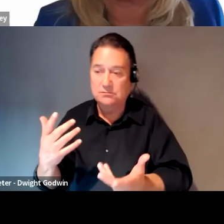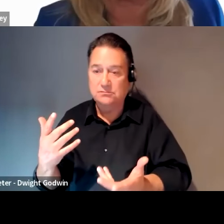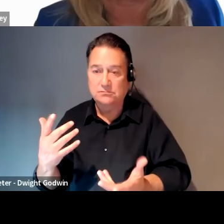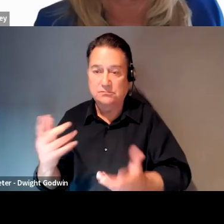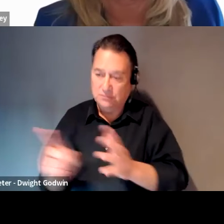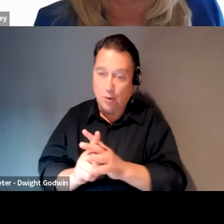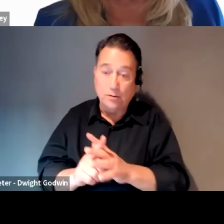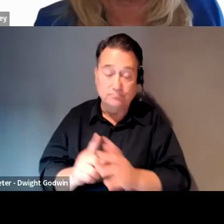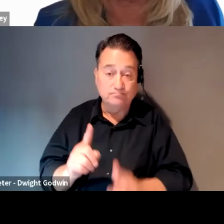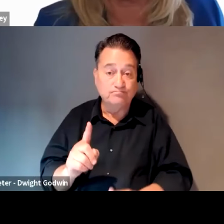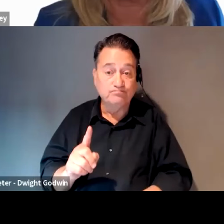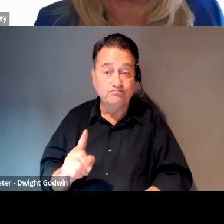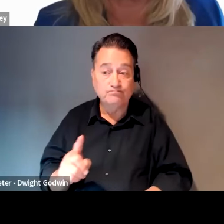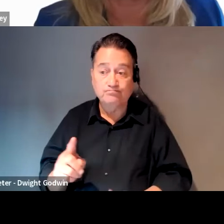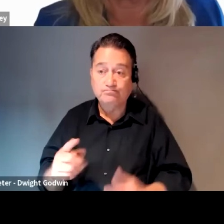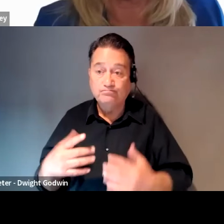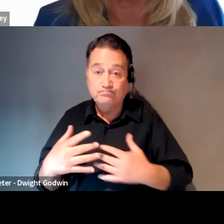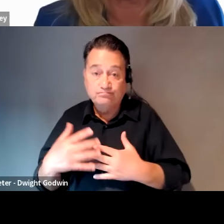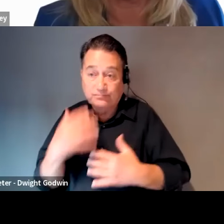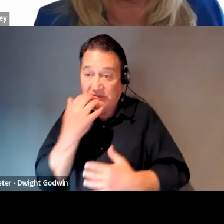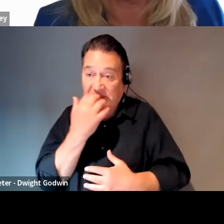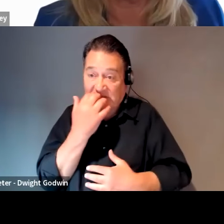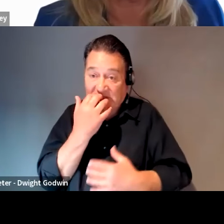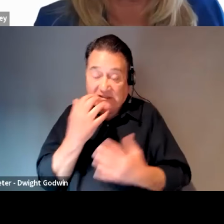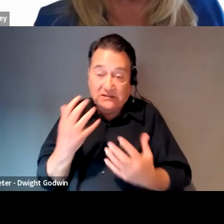They're fearful that if they do this,